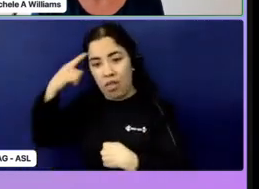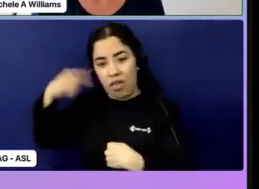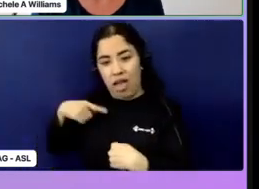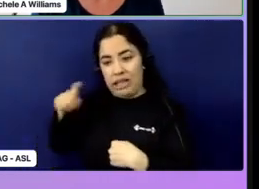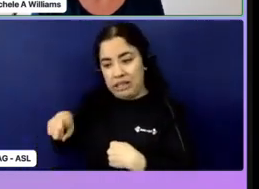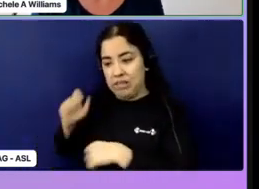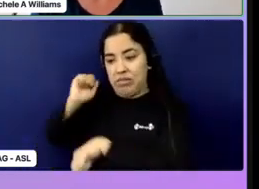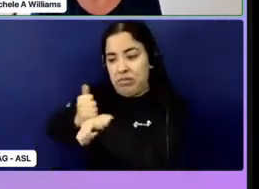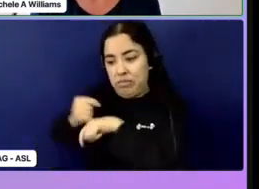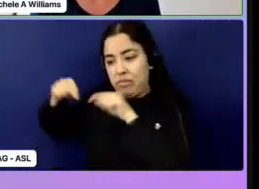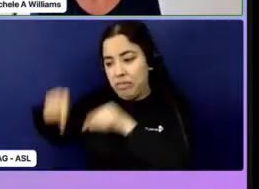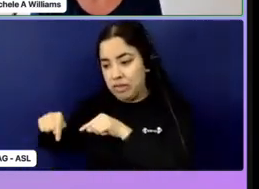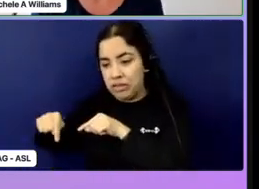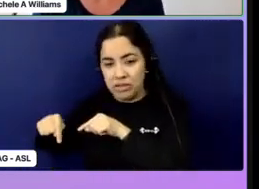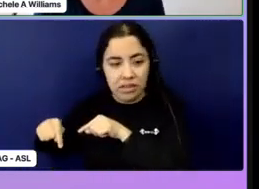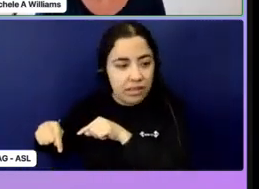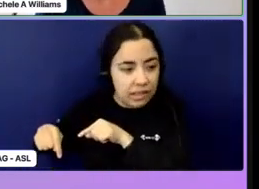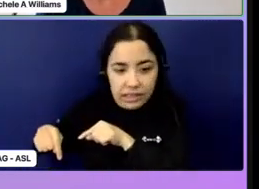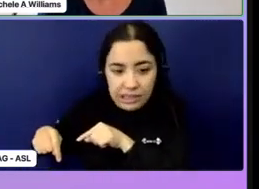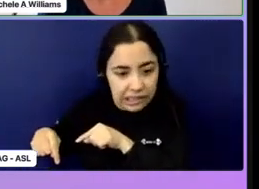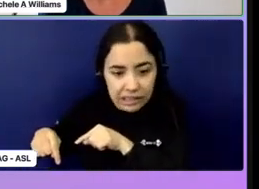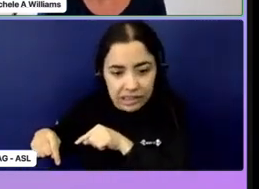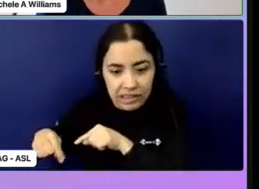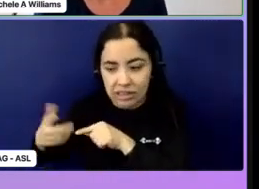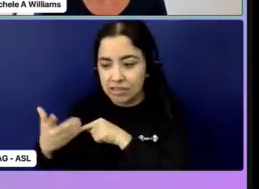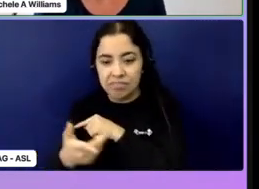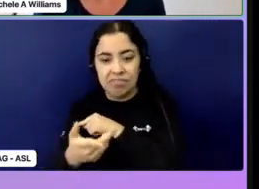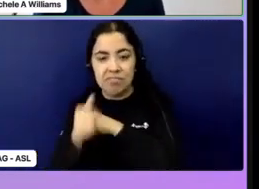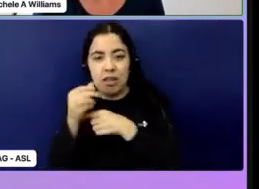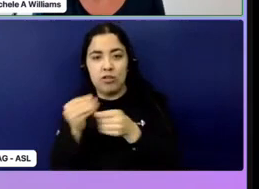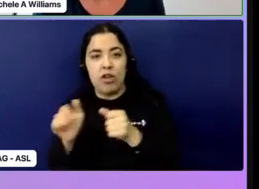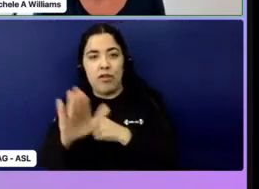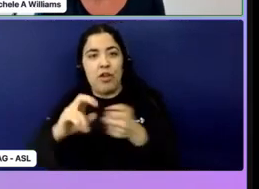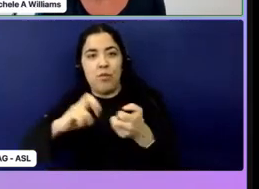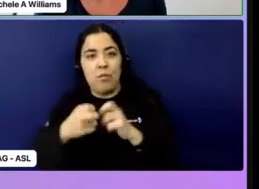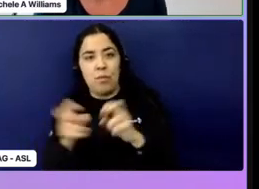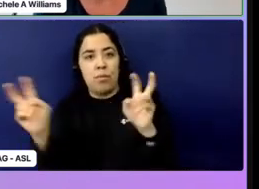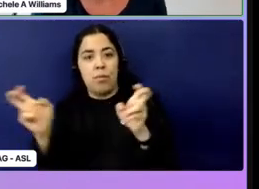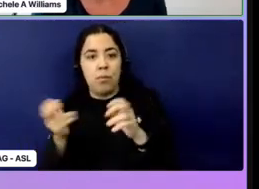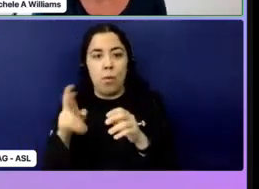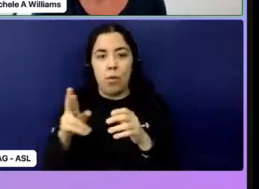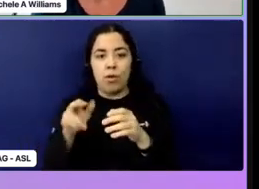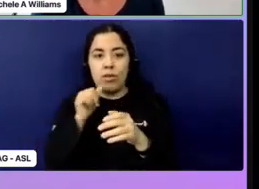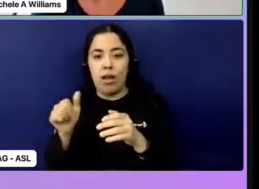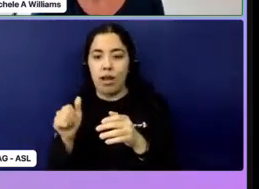reveal that maybe the thing you thought you needed to create won't actually solve the problem you thought that